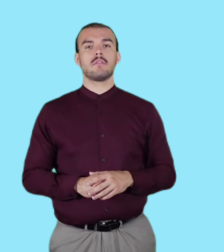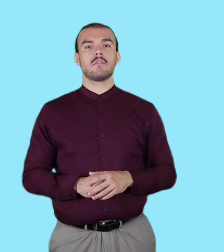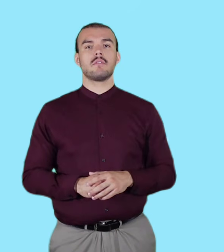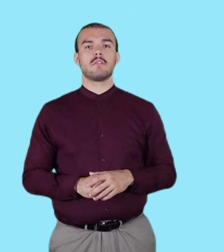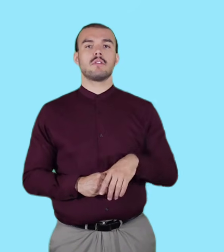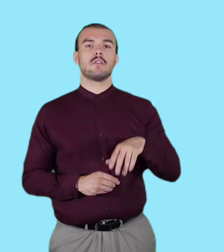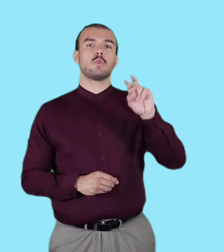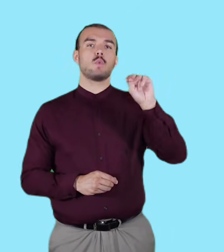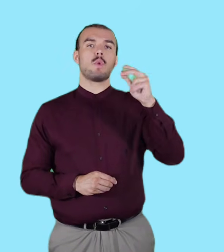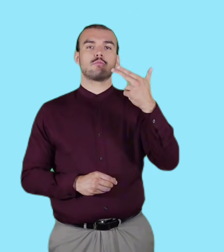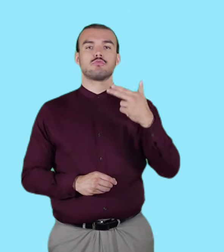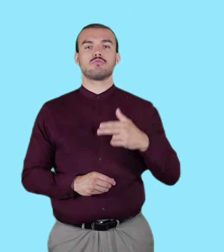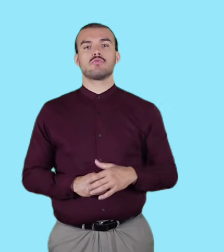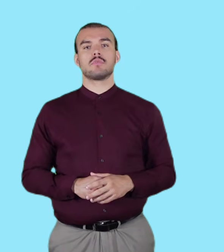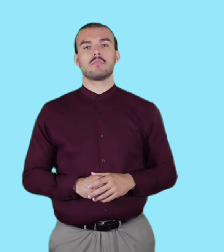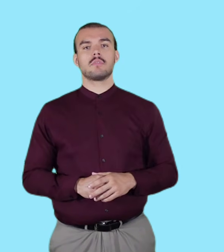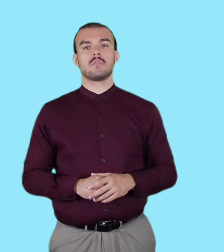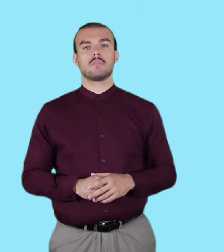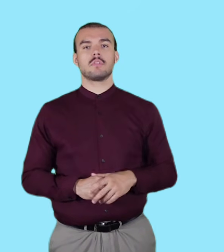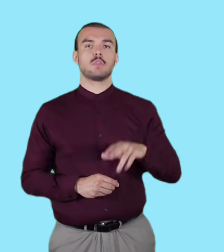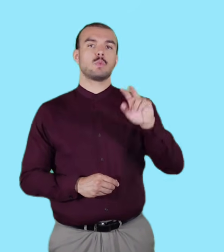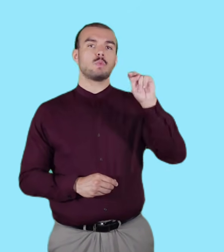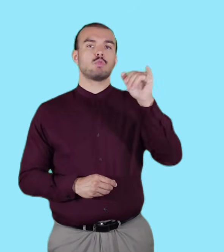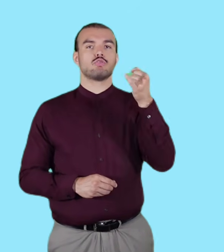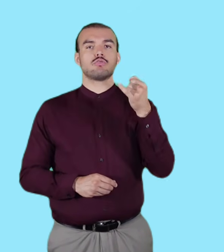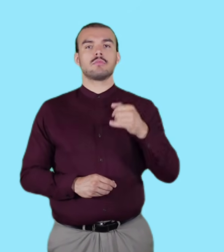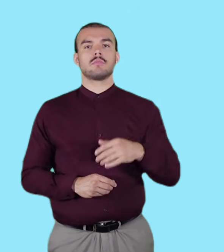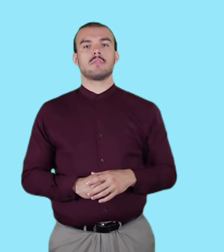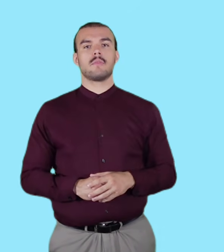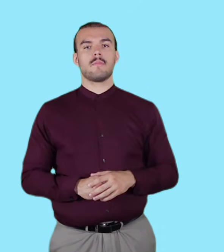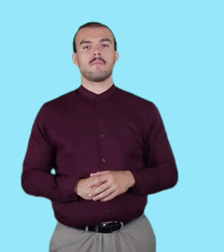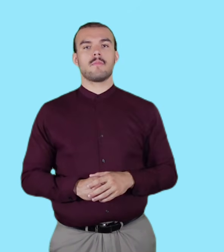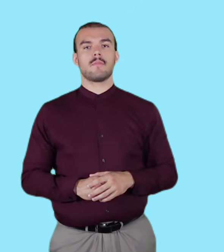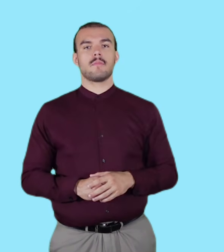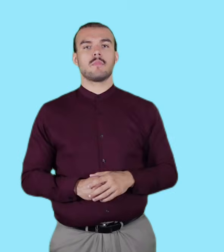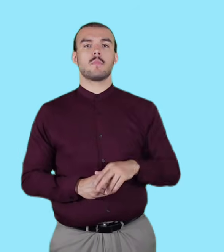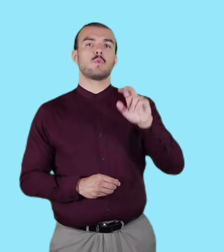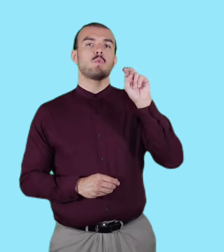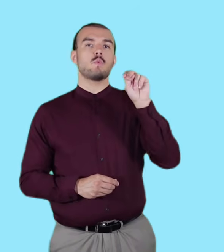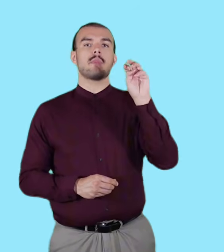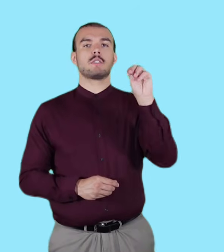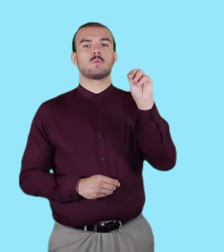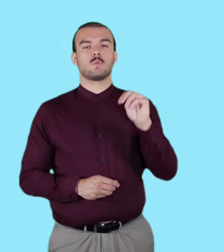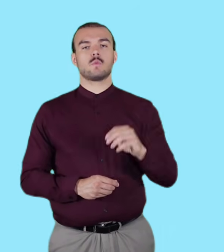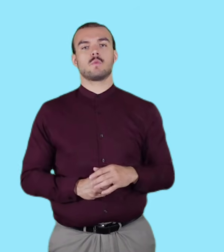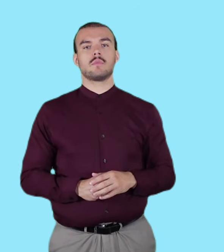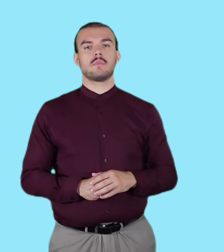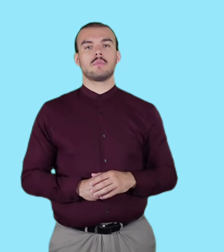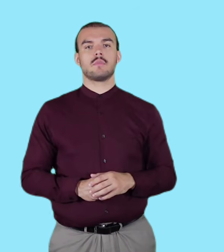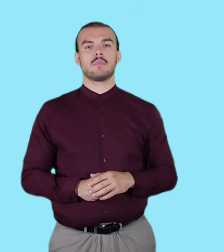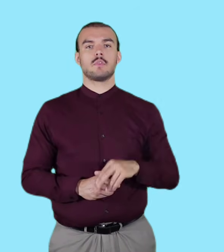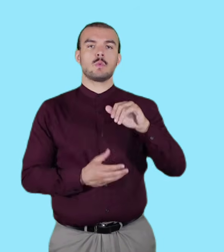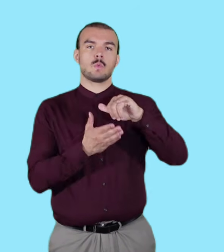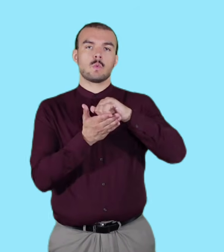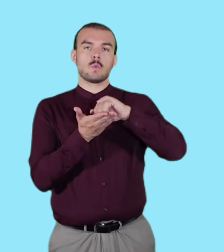New Hampshire, New Jersey, New Mexico, New York,